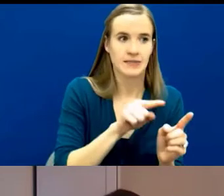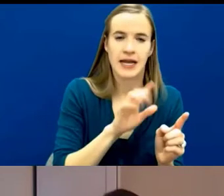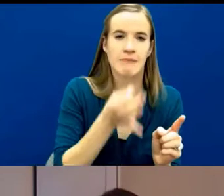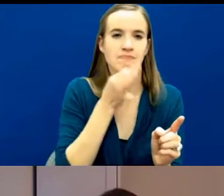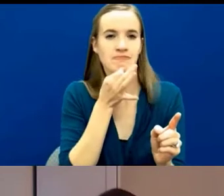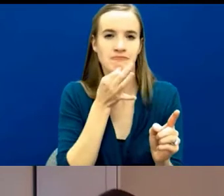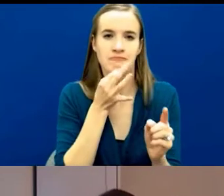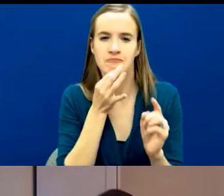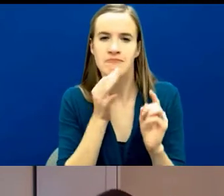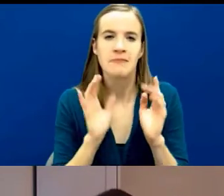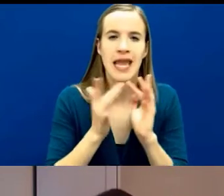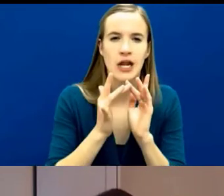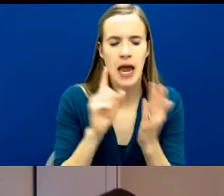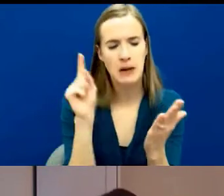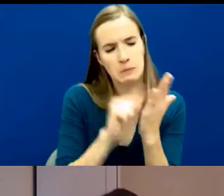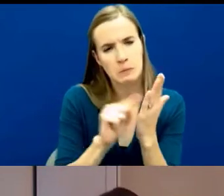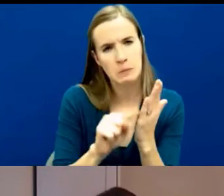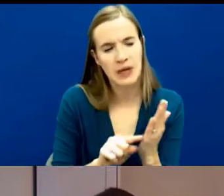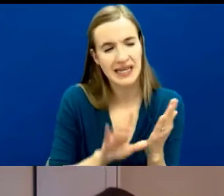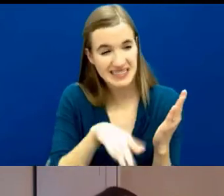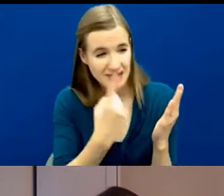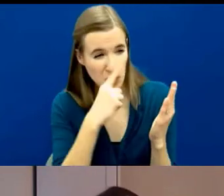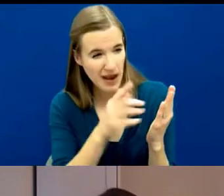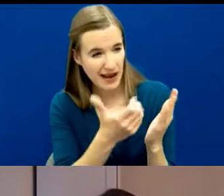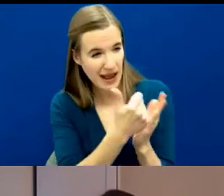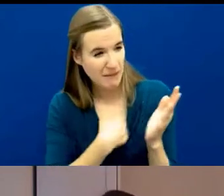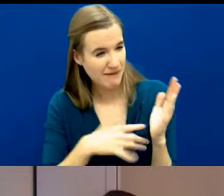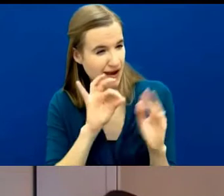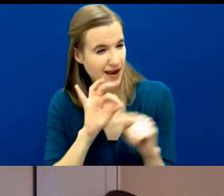And I said, Can you find the contact information for Jennifer? And he came